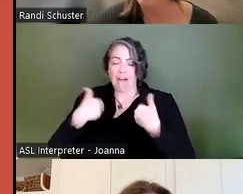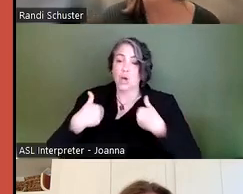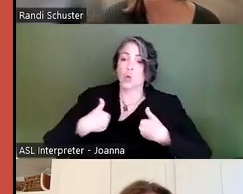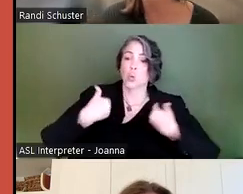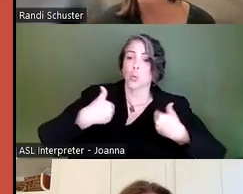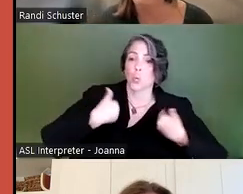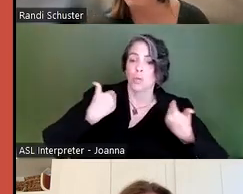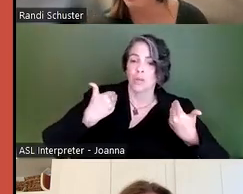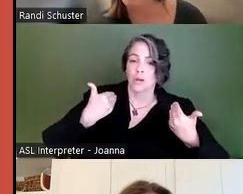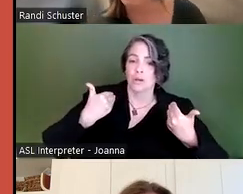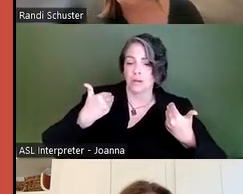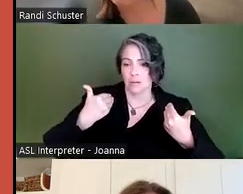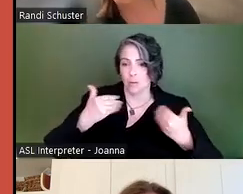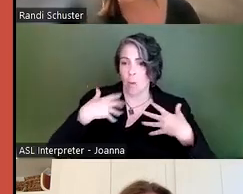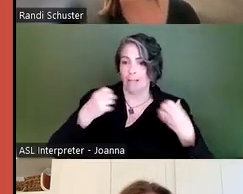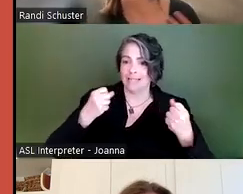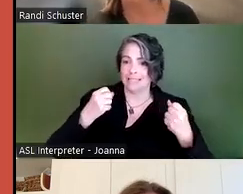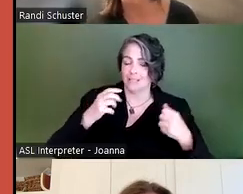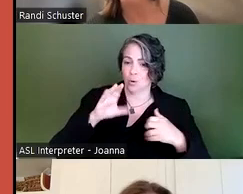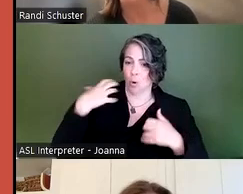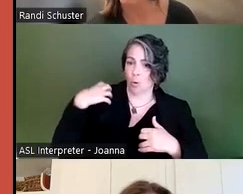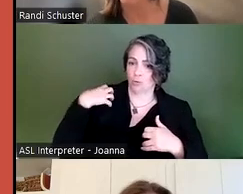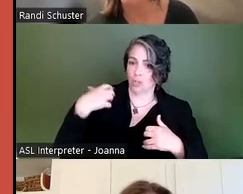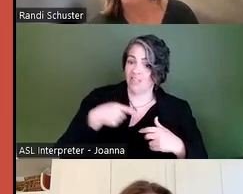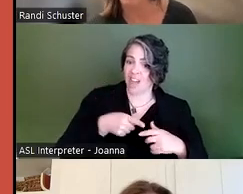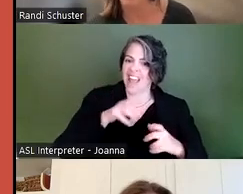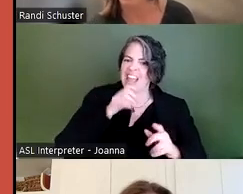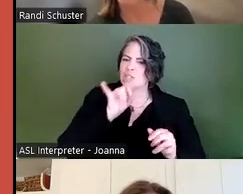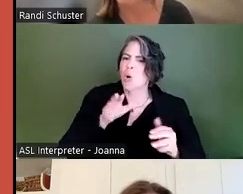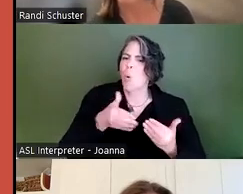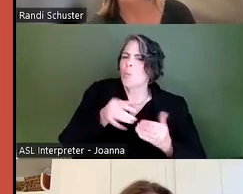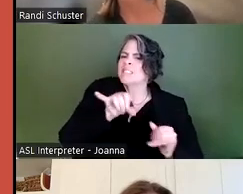with lived or living behavioral health experience to support universal screening in schools. We